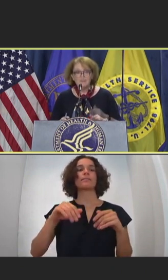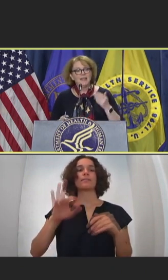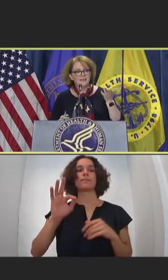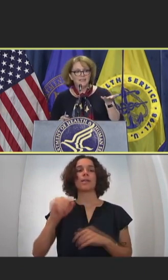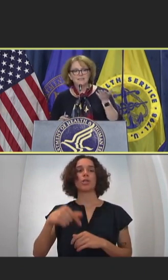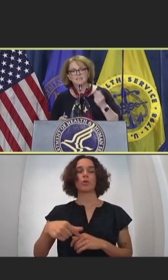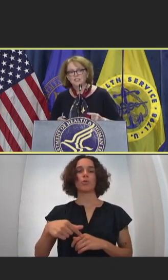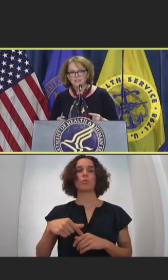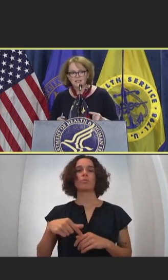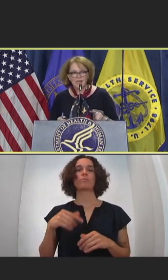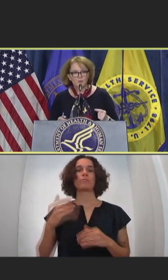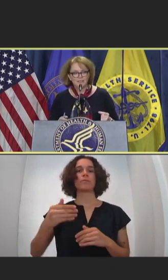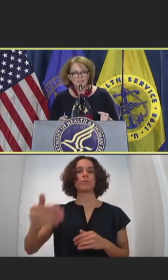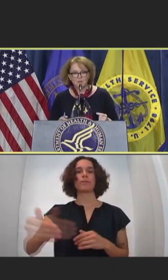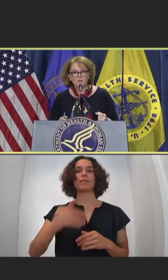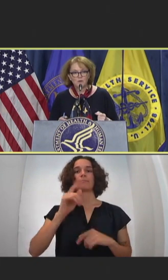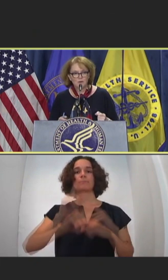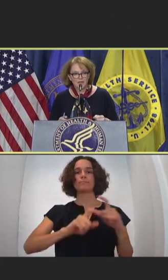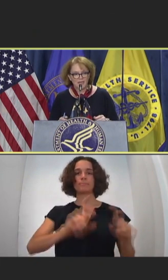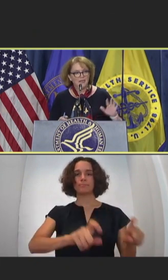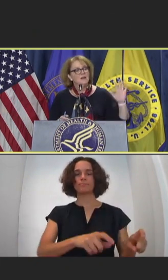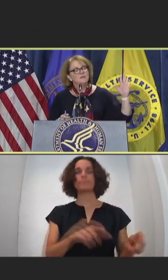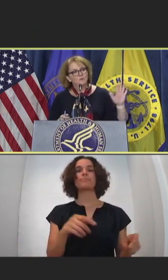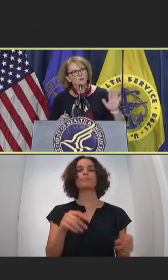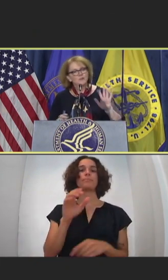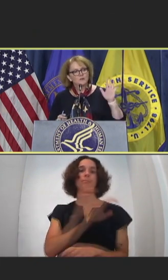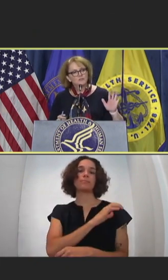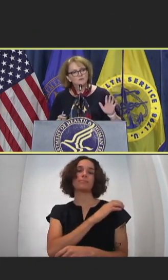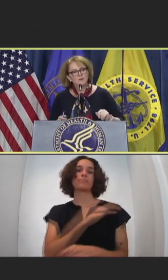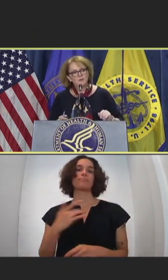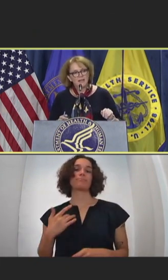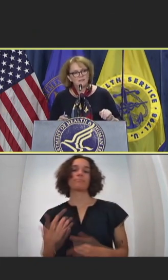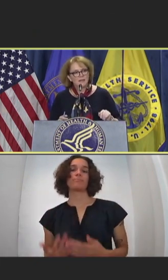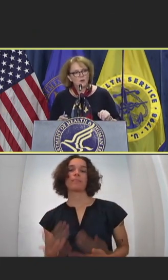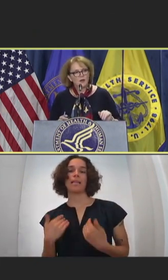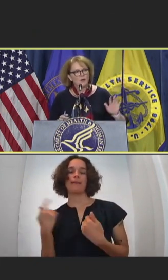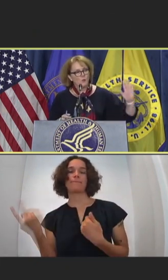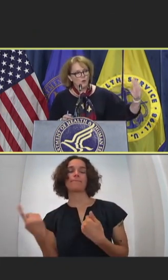And in addition to that, we sent out before the meeting, some resources from immunize.org; one,